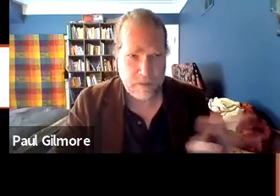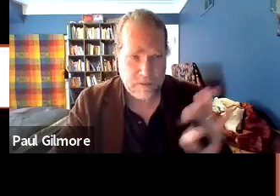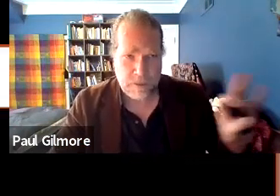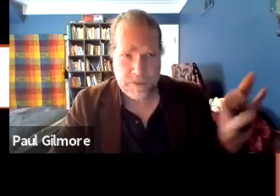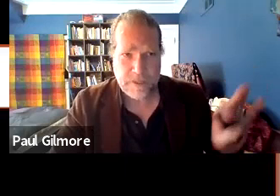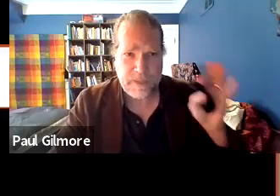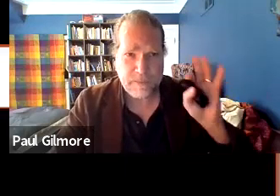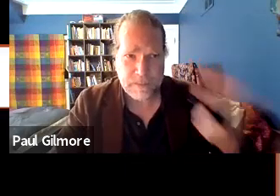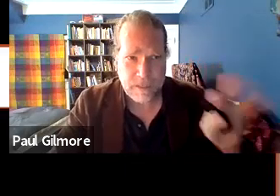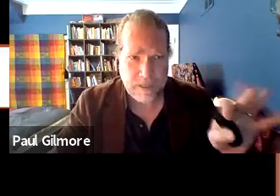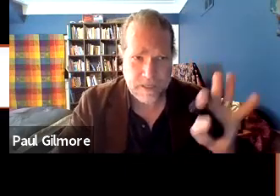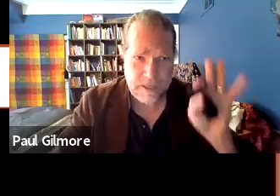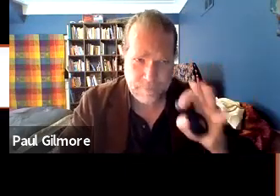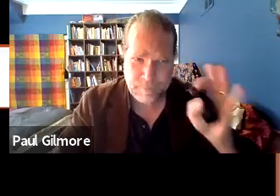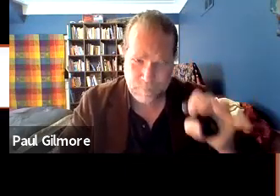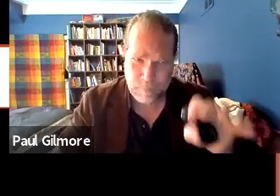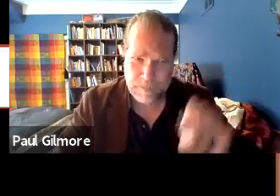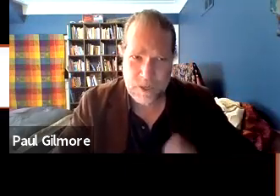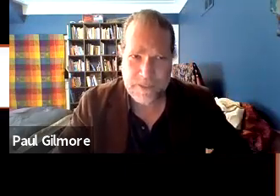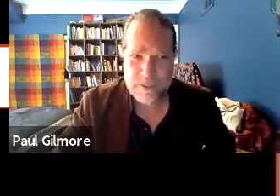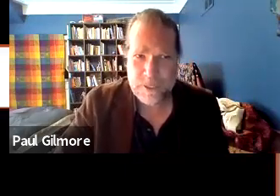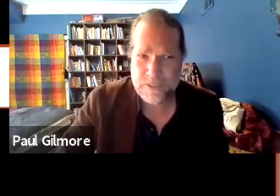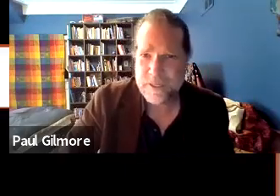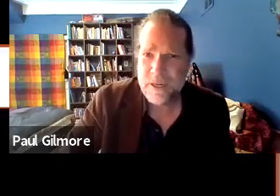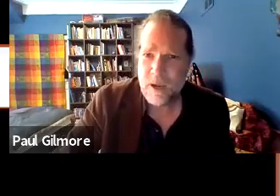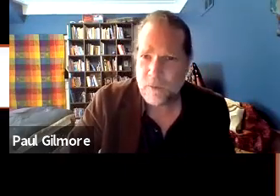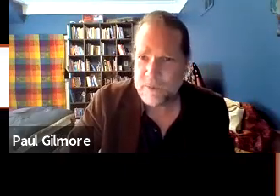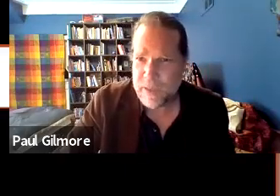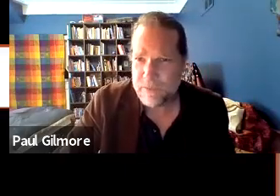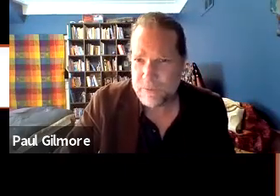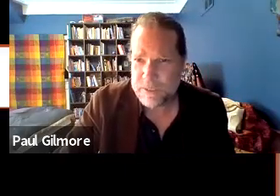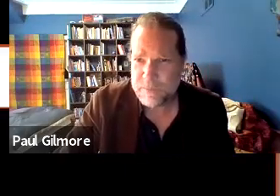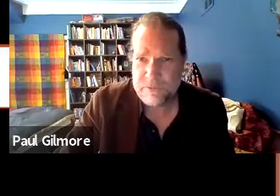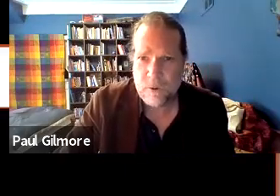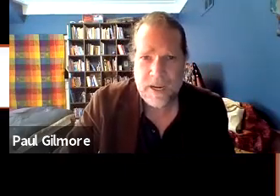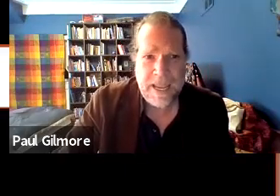current debate. But as I've been trying to suggest here, we've been through this before.